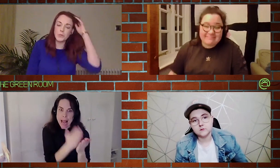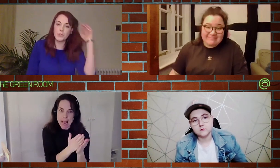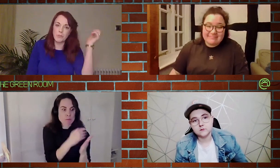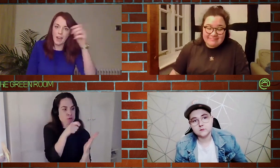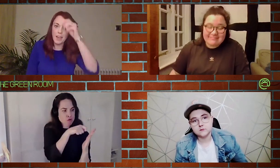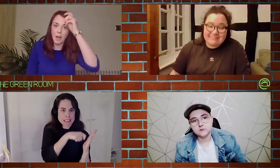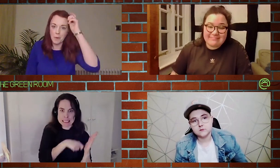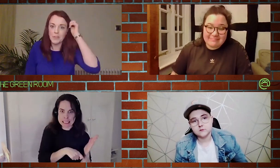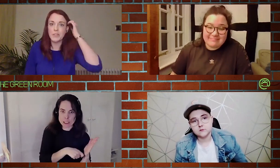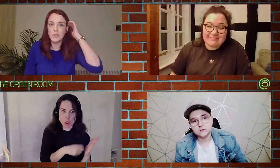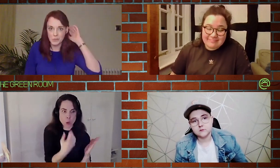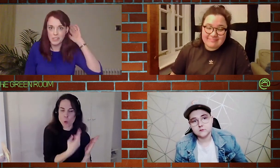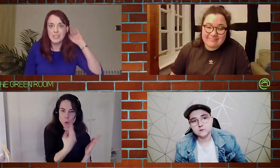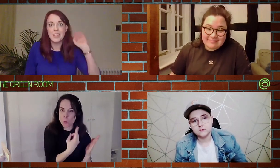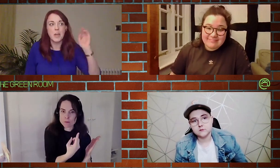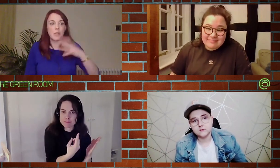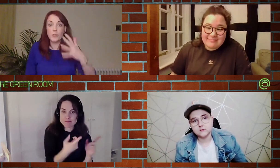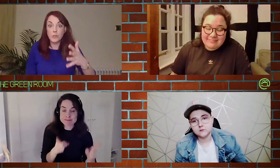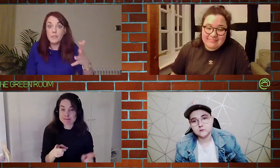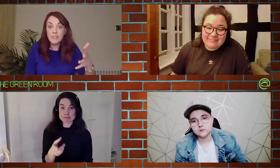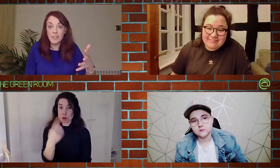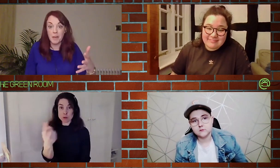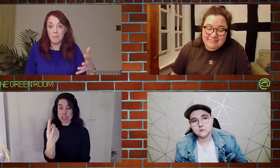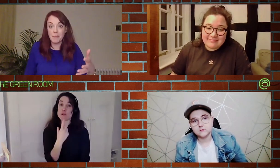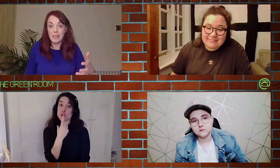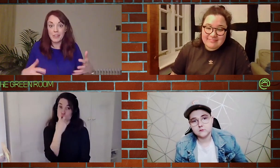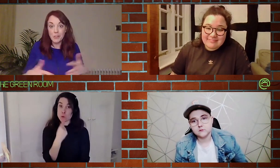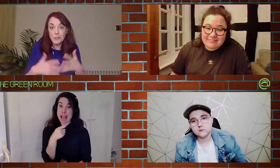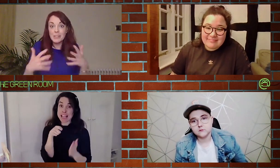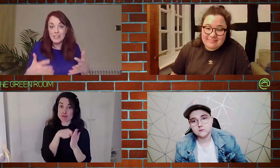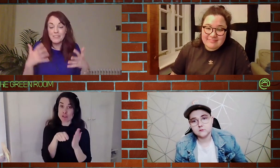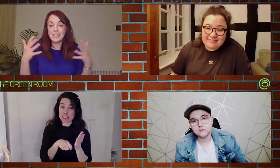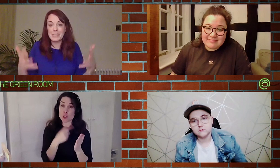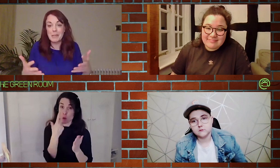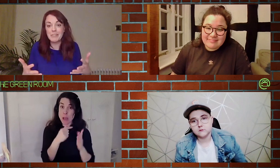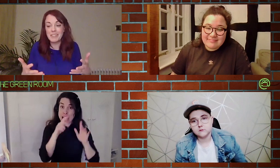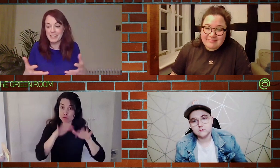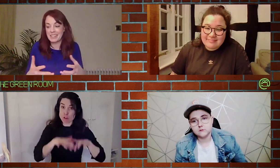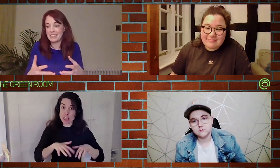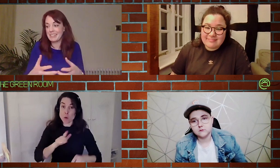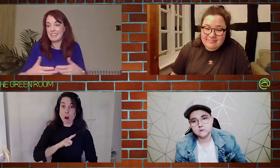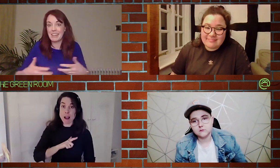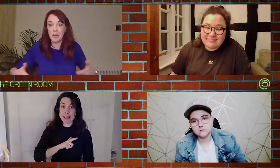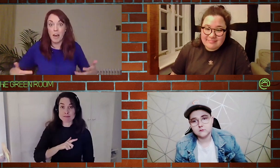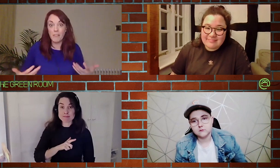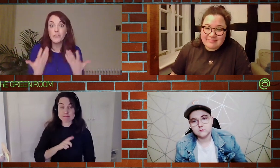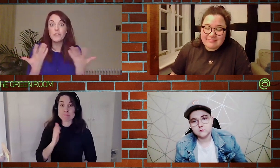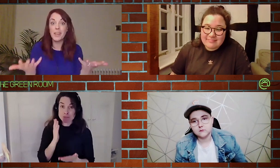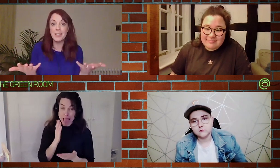able to write about these stories because you've lived them. Like your lived experiences have